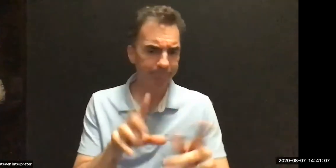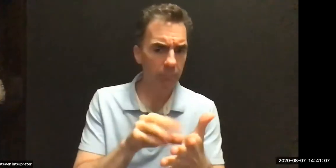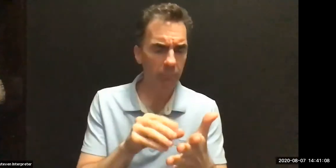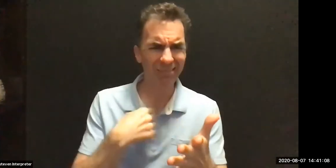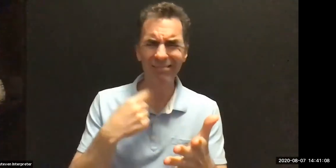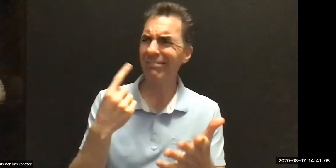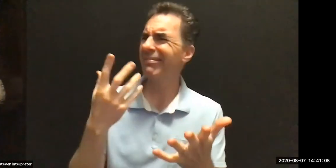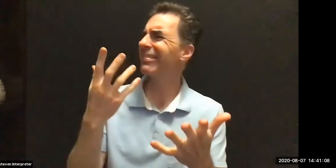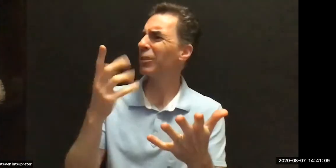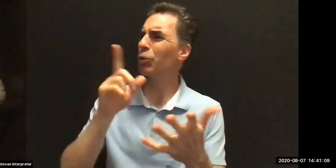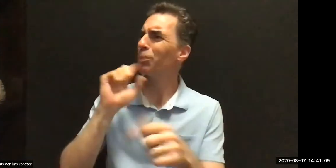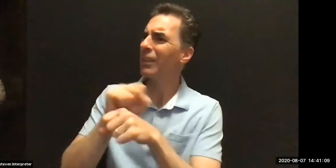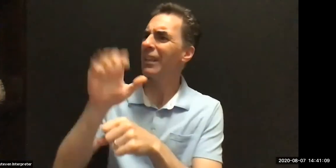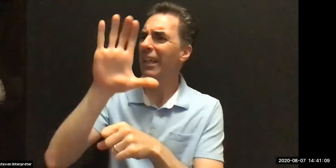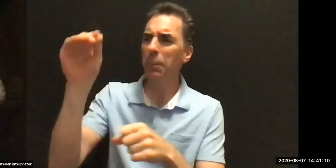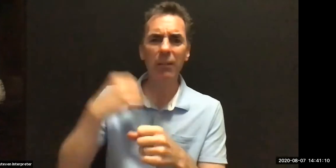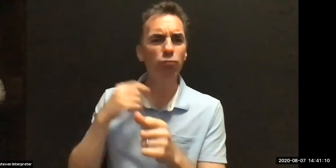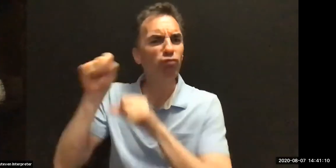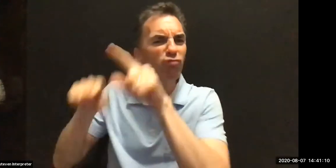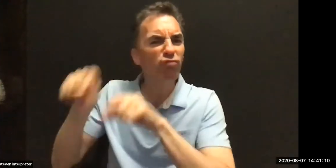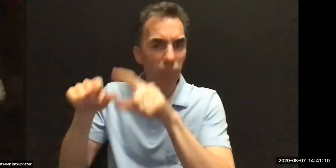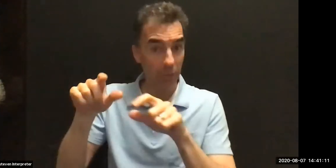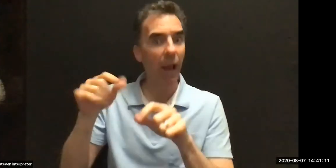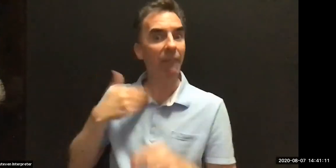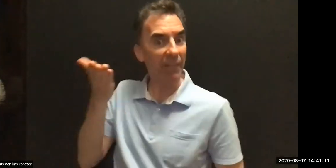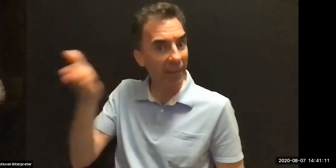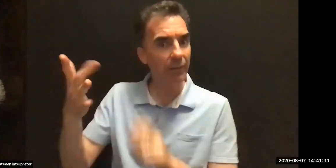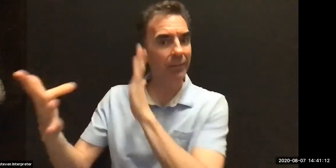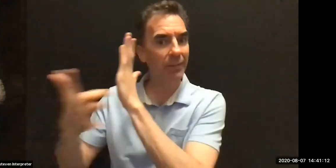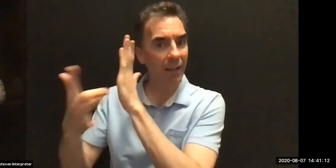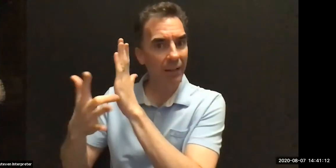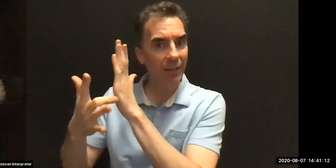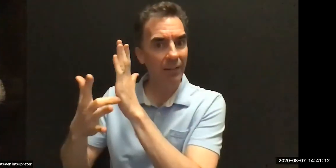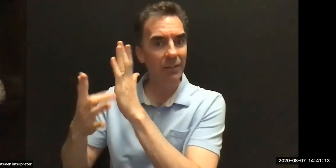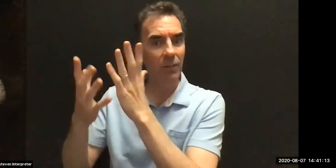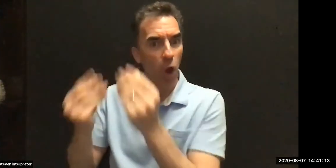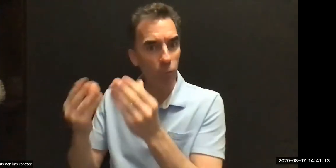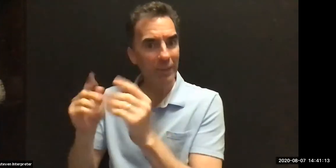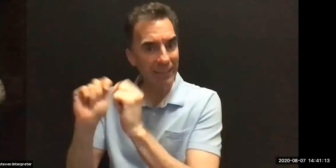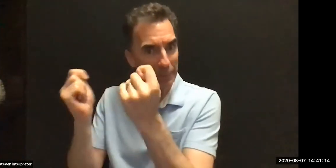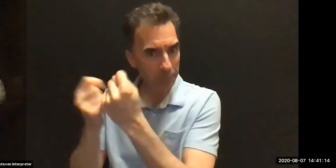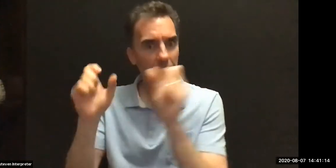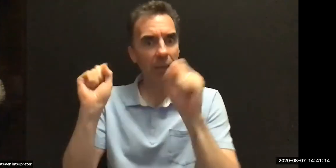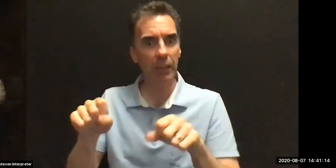Channelle Charest: And we see a lot of folks actually circle back around a lot of tenants circle back around to geek wise Academy and say, Hey, I'm hiring.